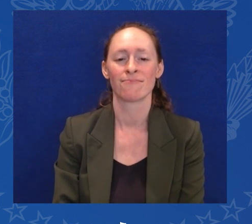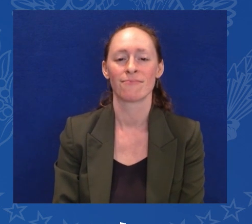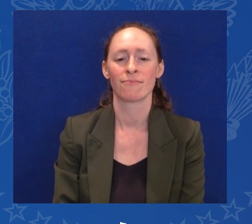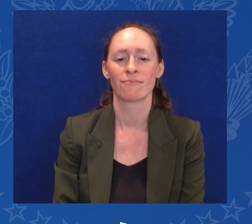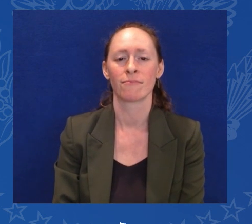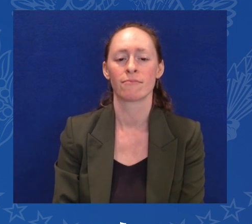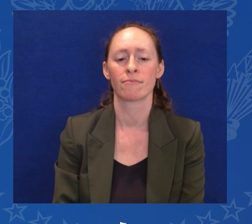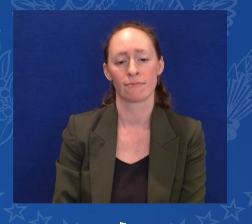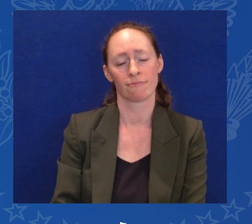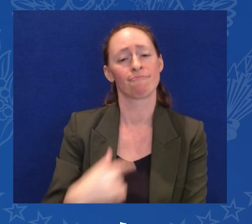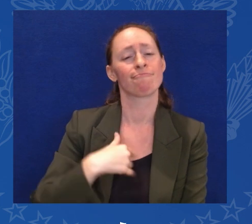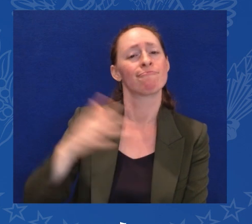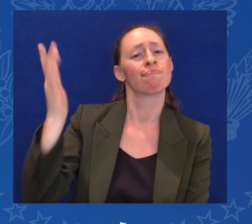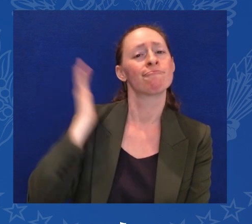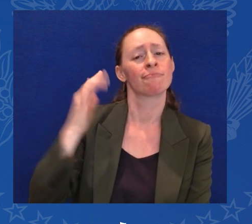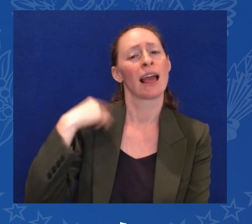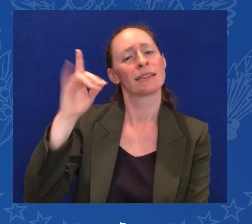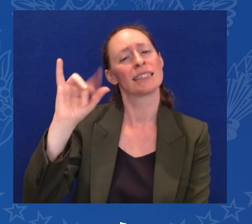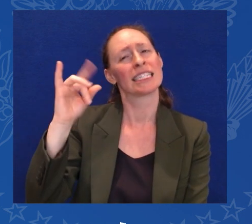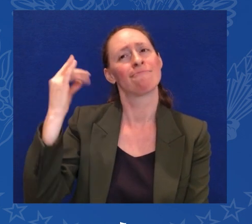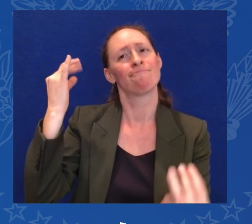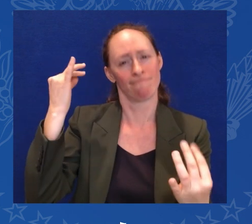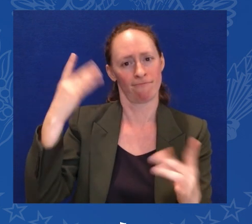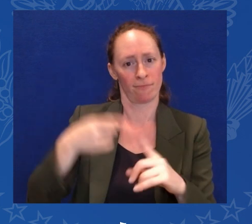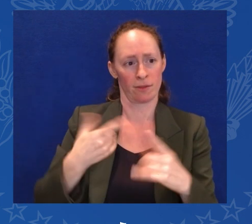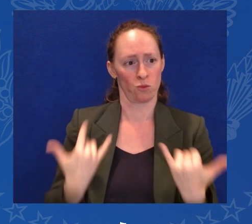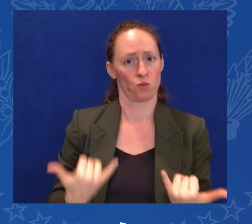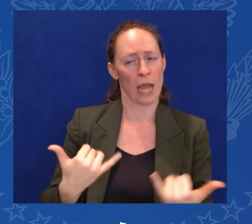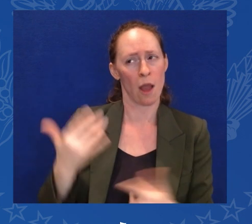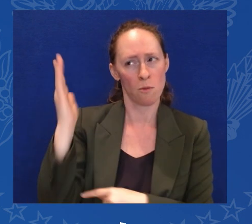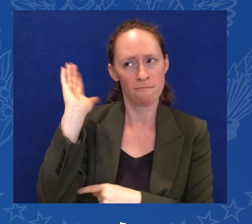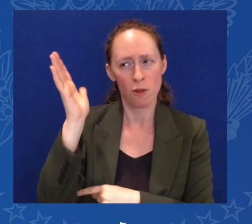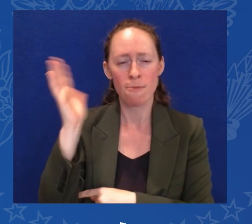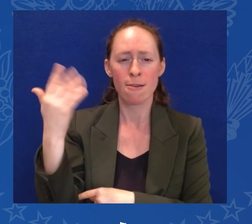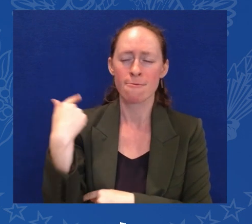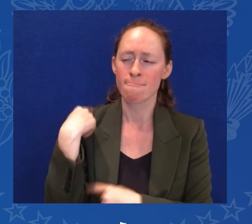I found myself trying to temper my anger as I was writing it.